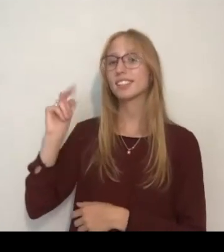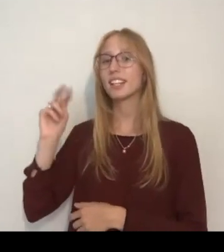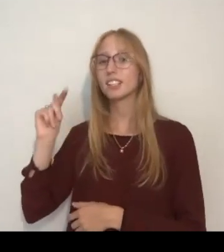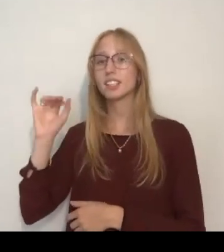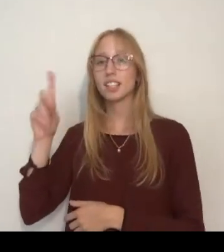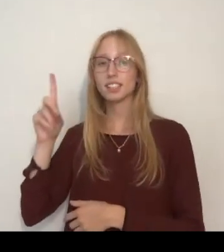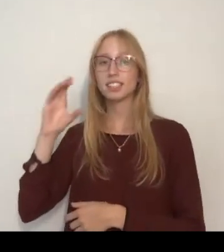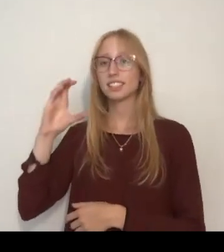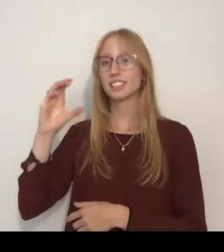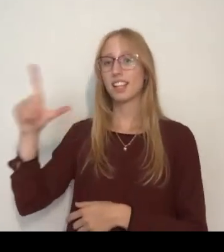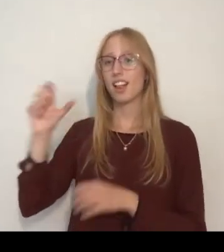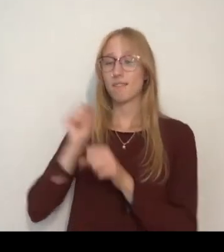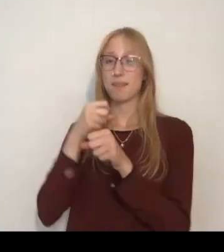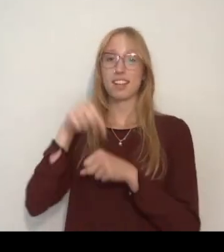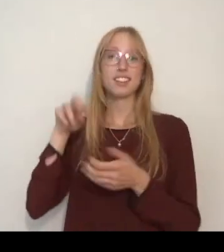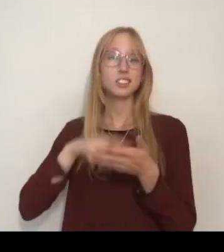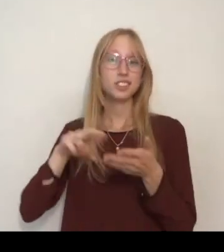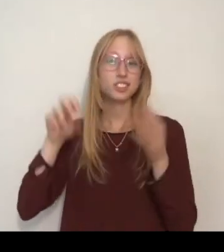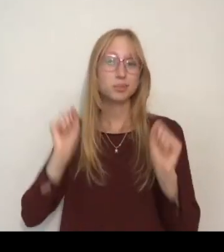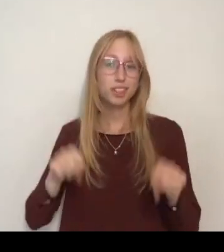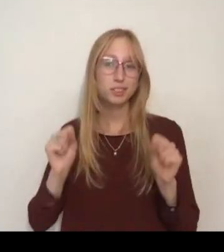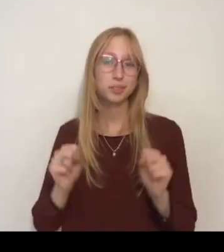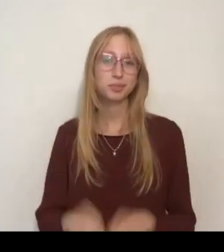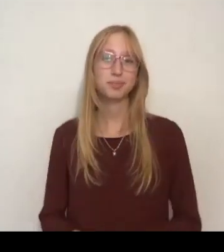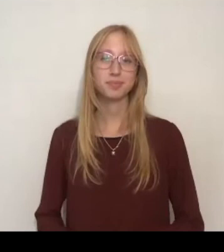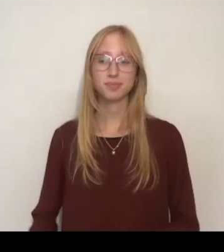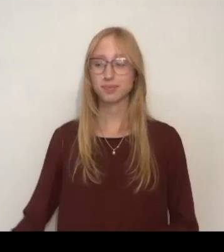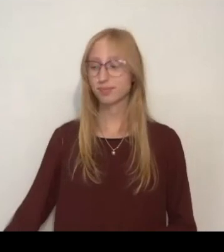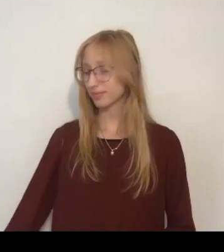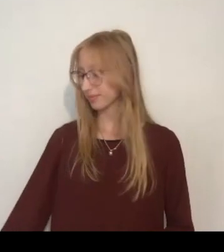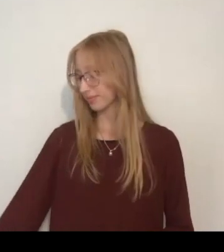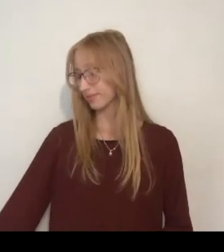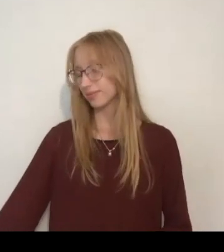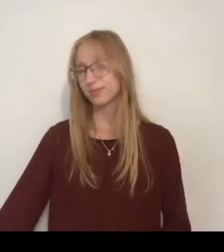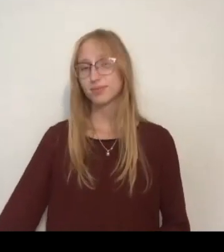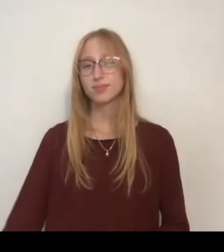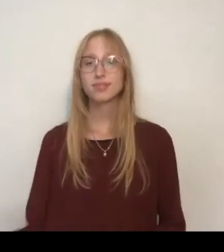NTID Research Center on Culture and Language for making this research possible!